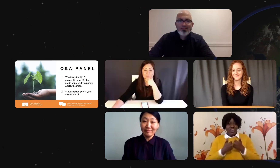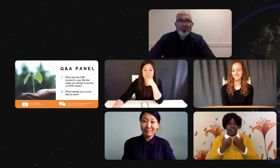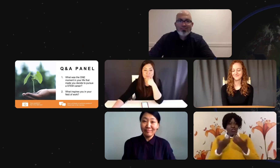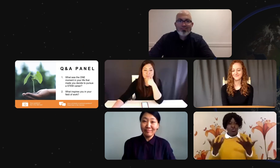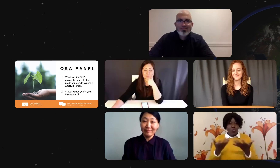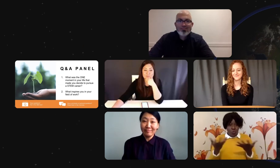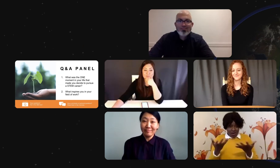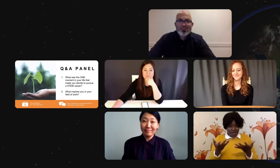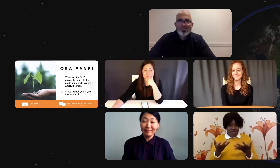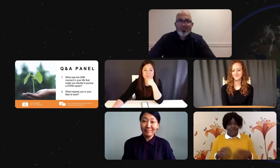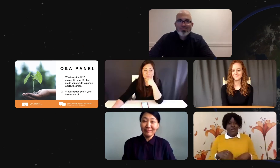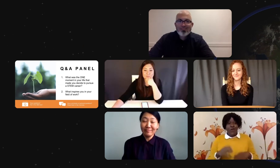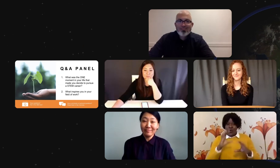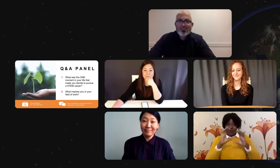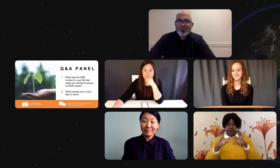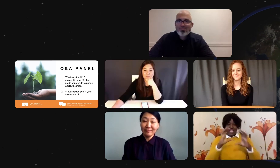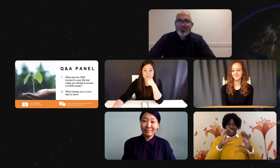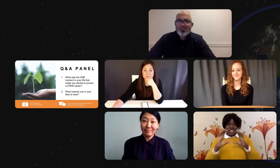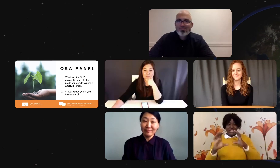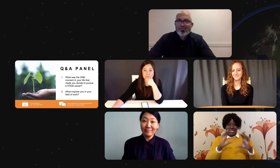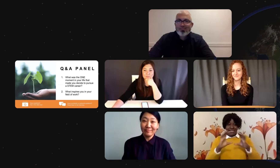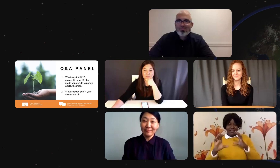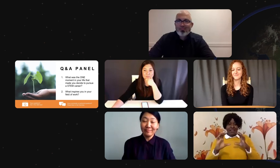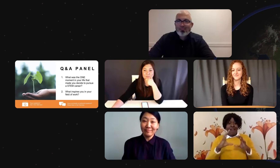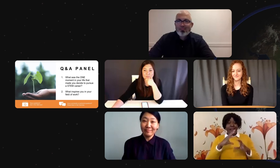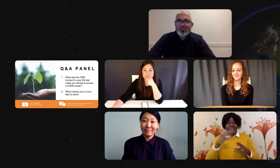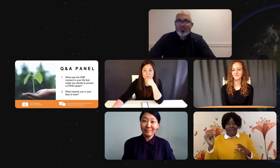A big challenge is communication.